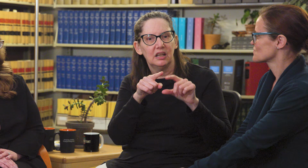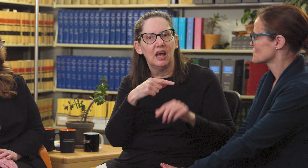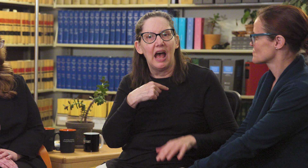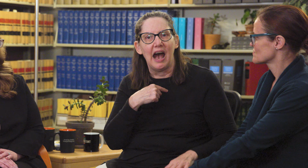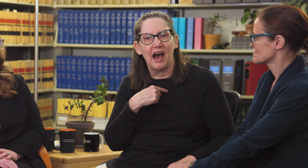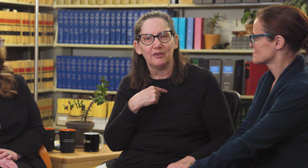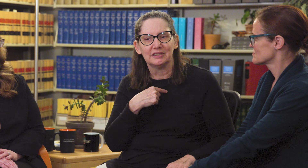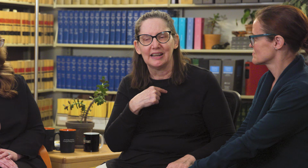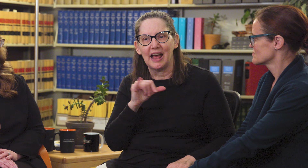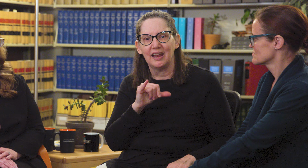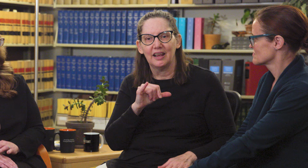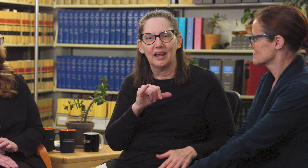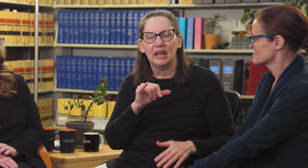and I was like,